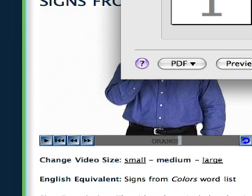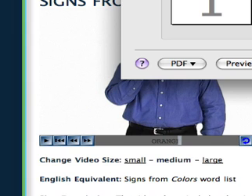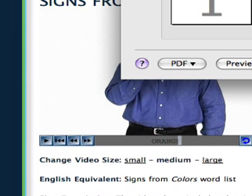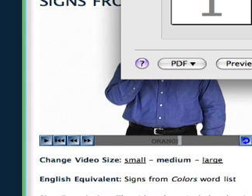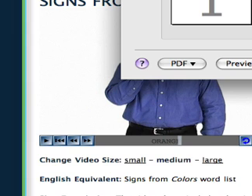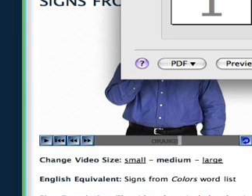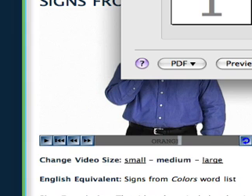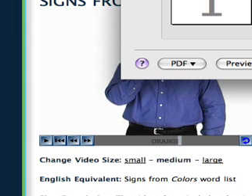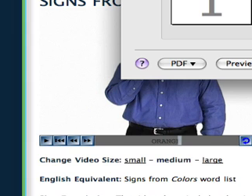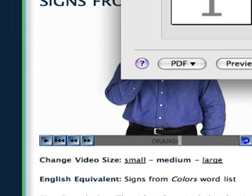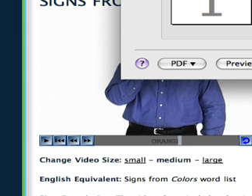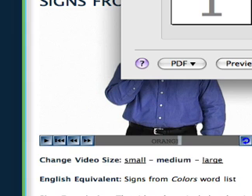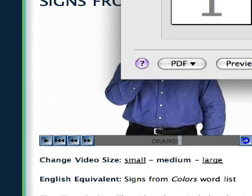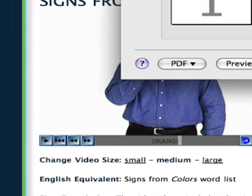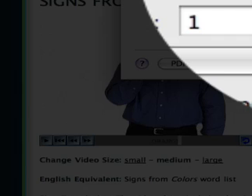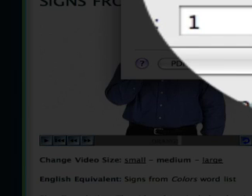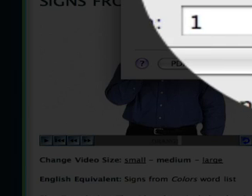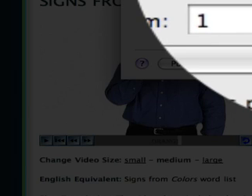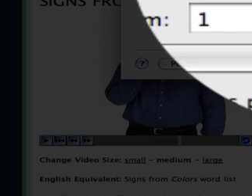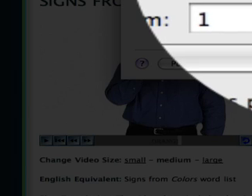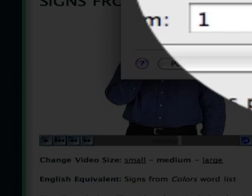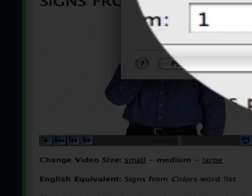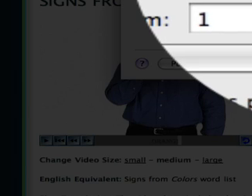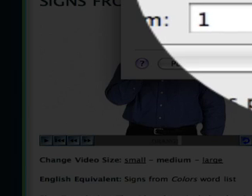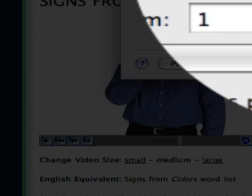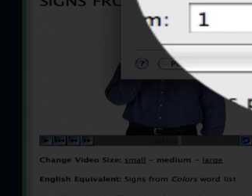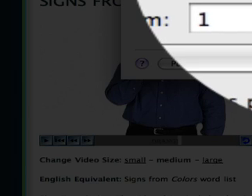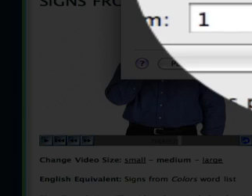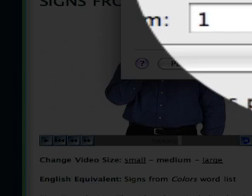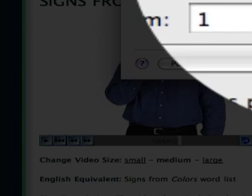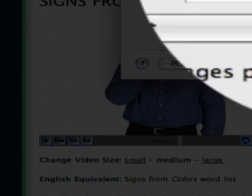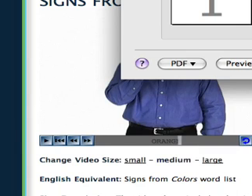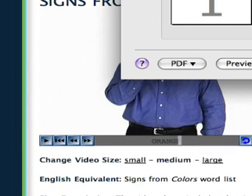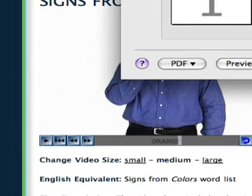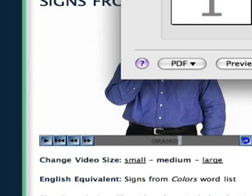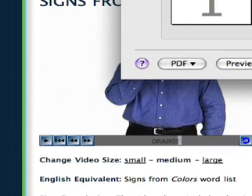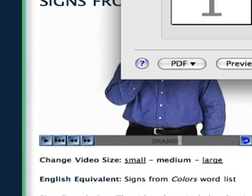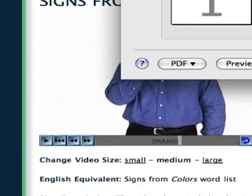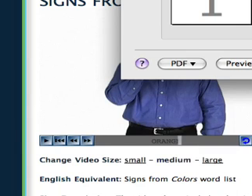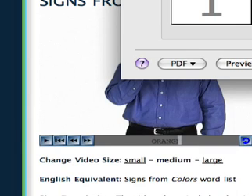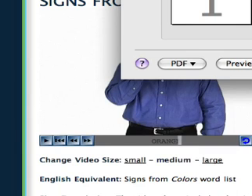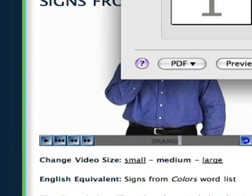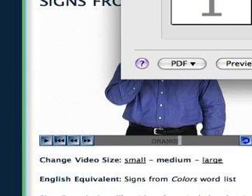For example, if I had a two-sided printer and I wanted to print two-sided, I could do that. And go ahead and click PRINT.